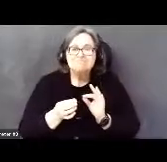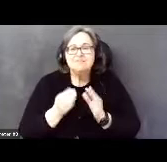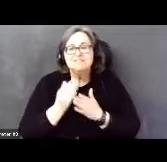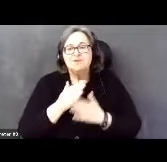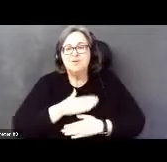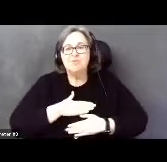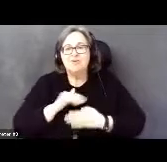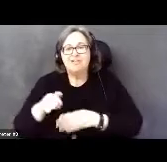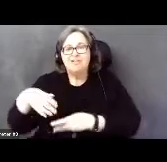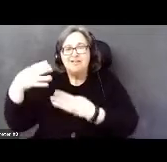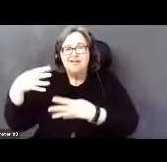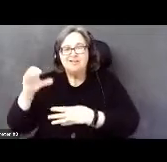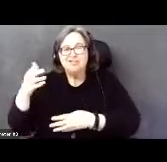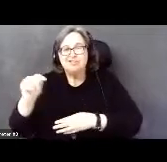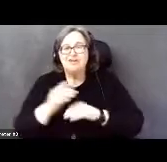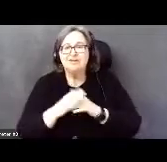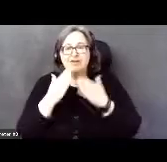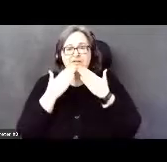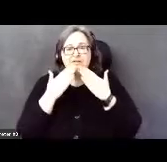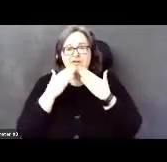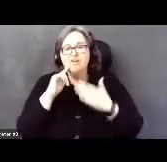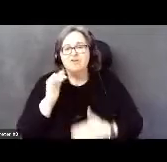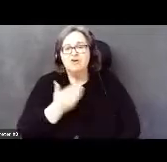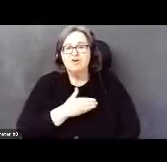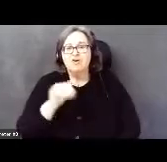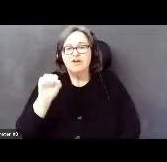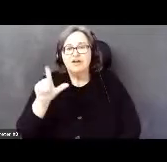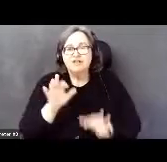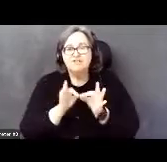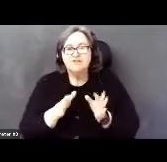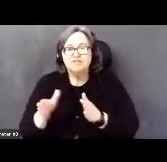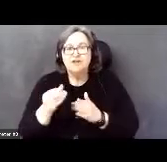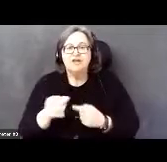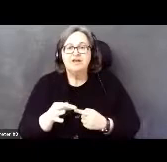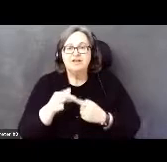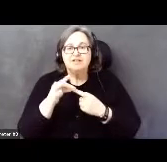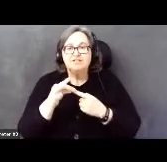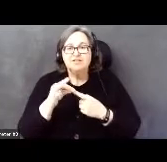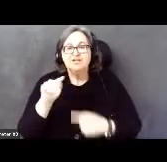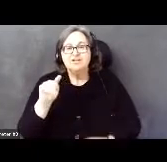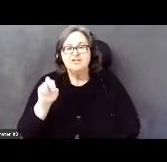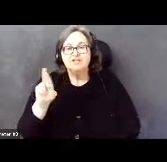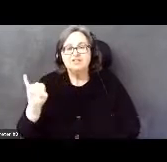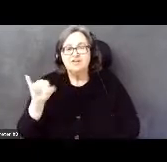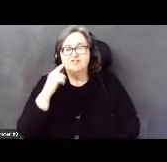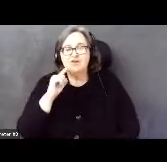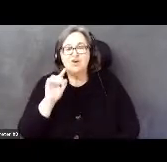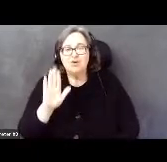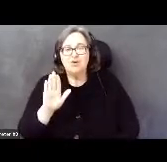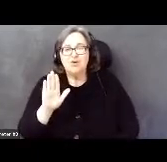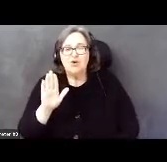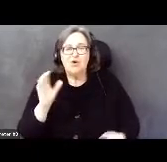the chat to the ASL interpreters and Terri, especially, for your rendition of the music